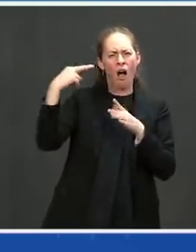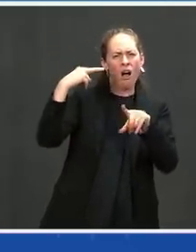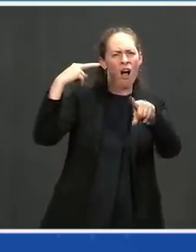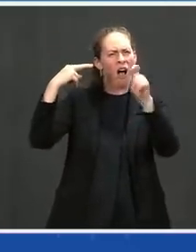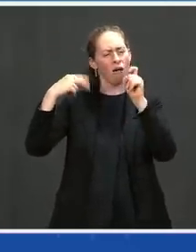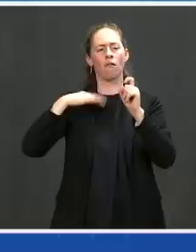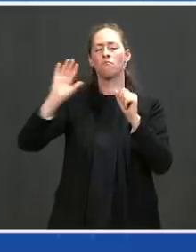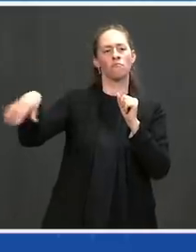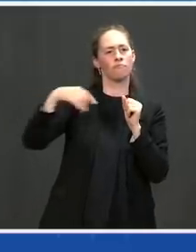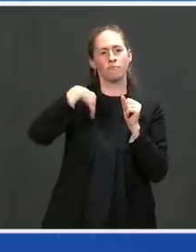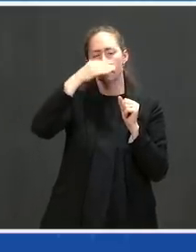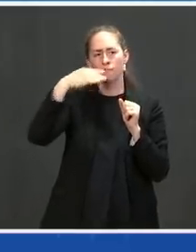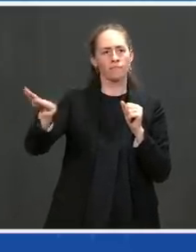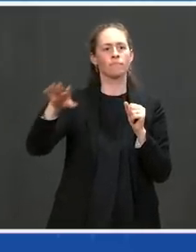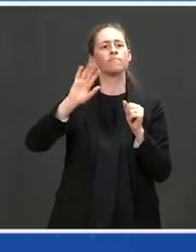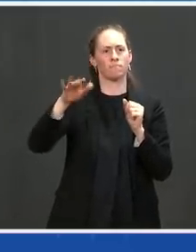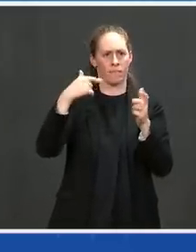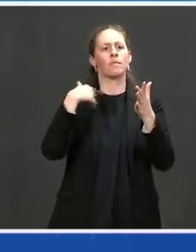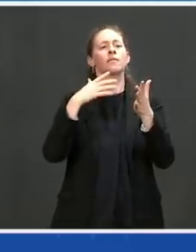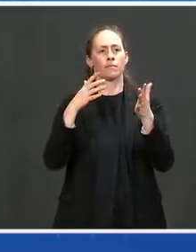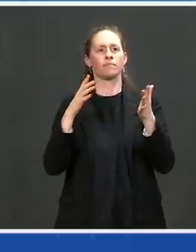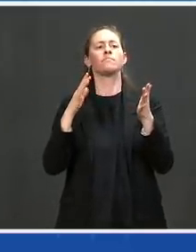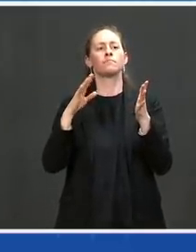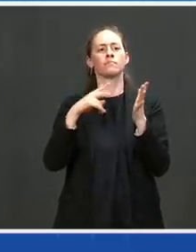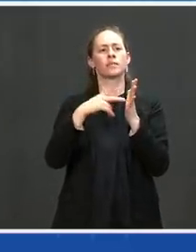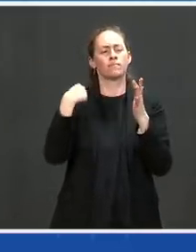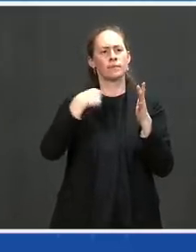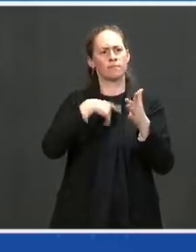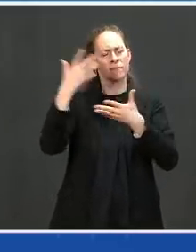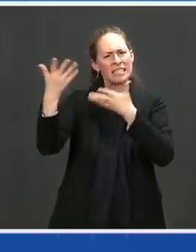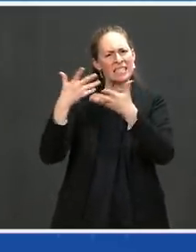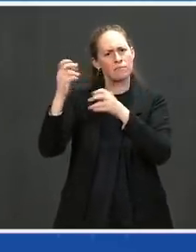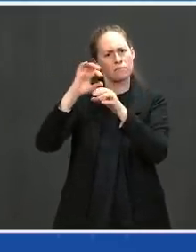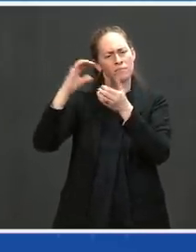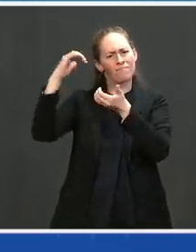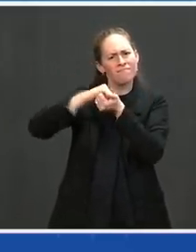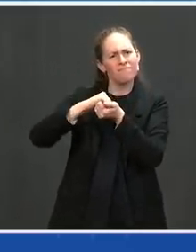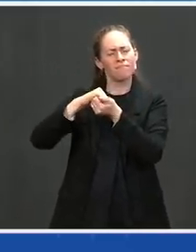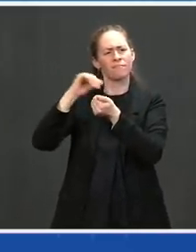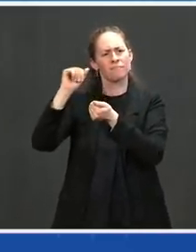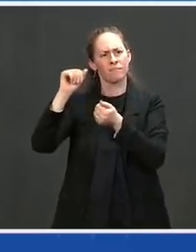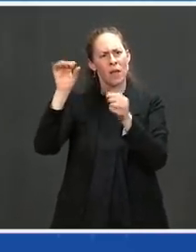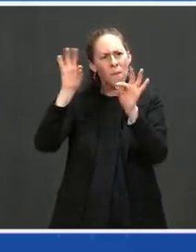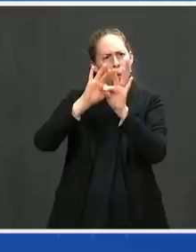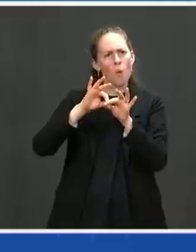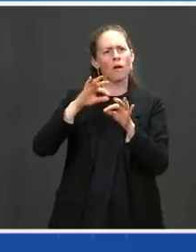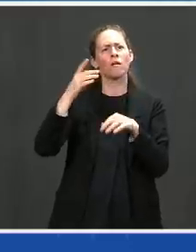China accountable in the region: Australia, India, Japan, and the United States -- the so-called Quad.